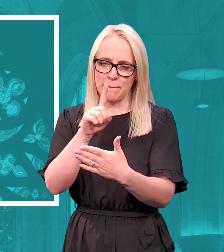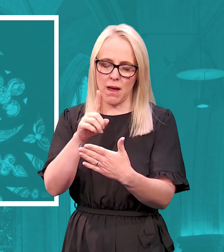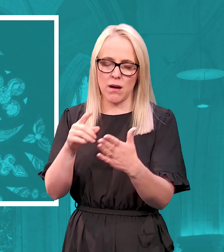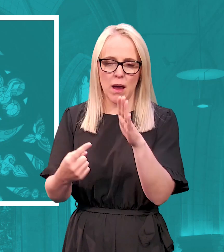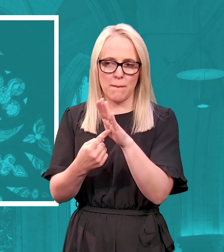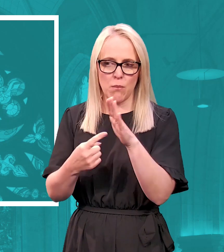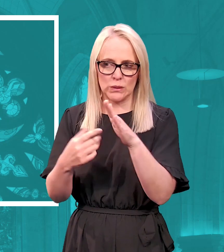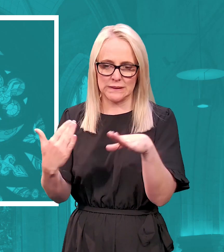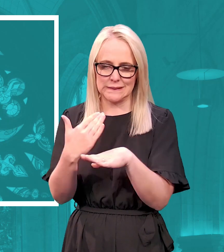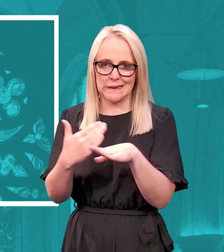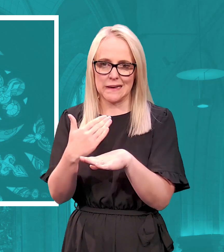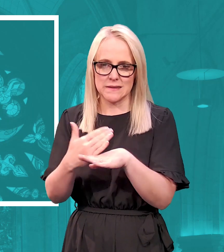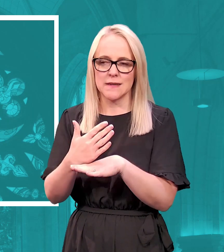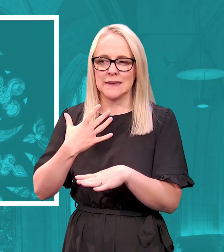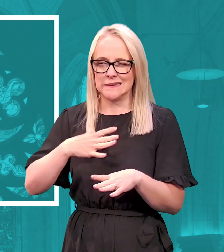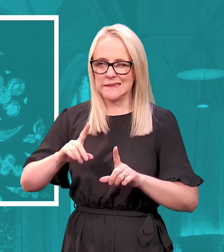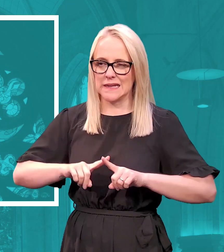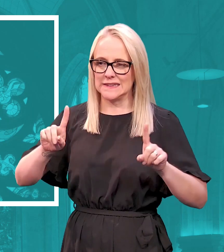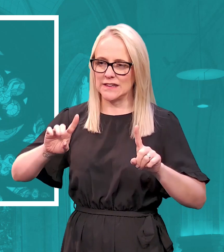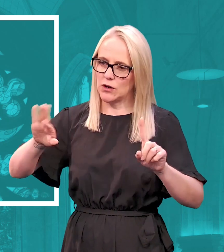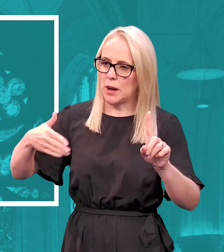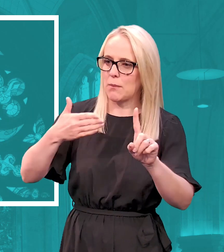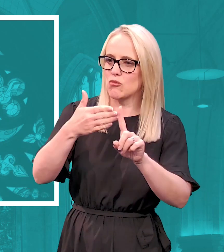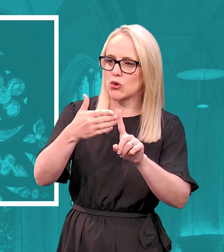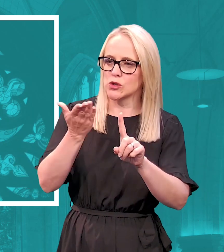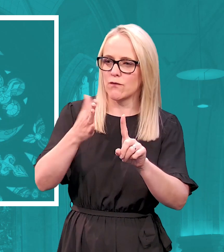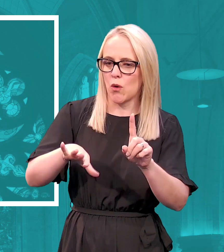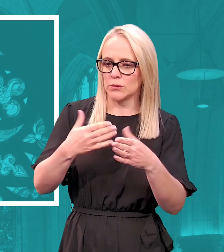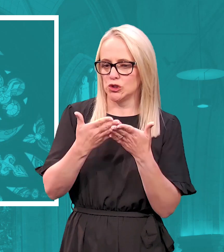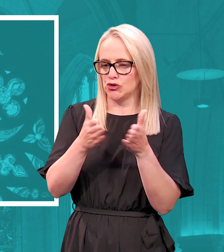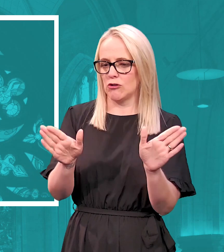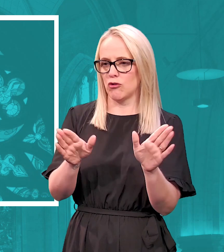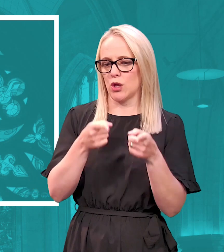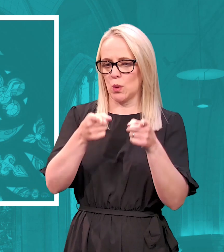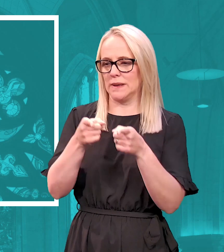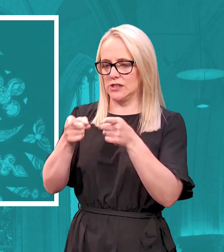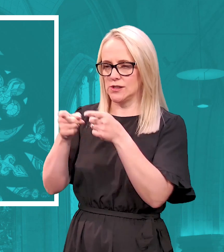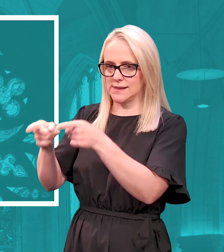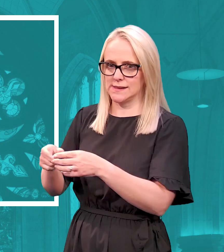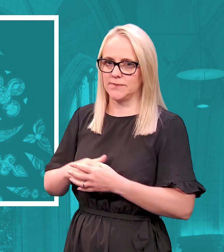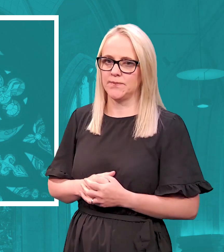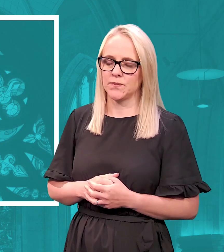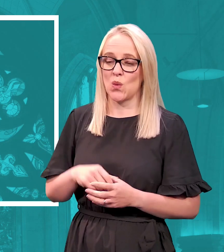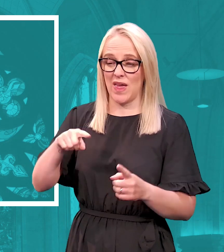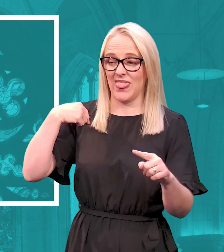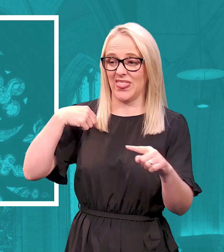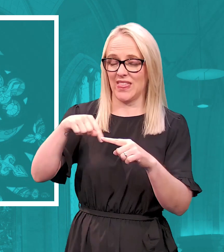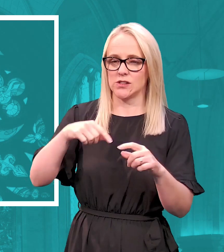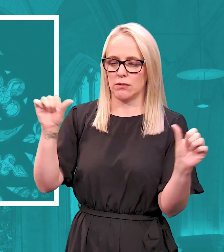needs a different approach from general nominations. This year, a short video explaining the remit